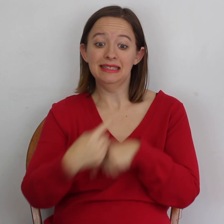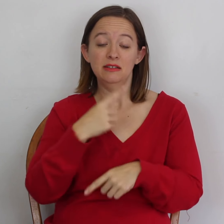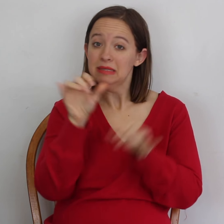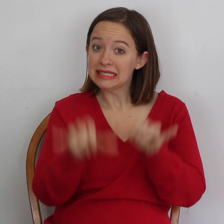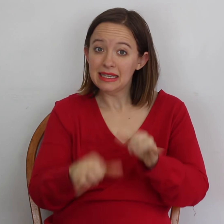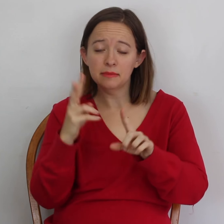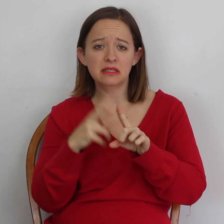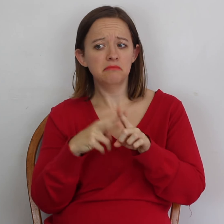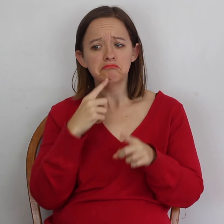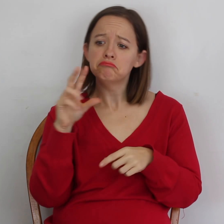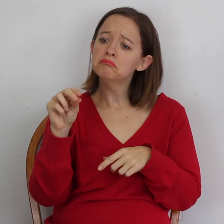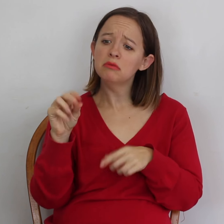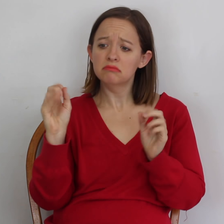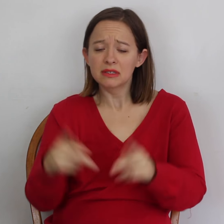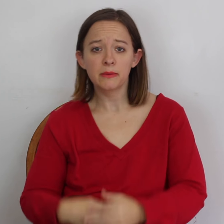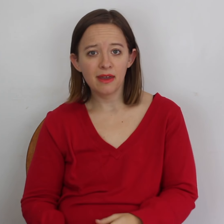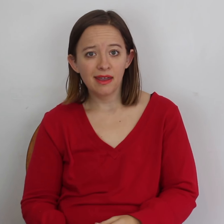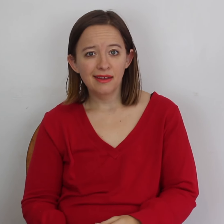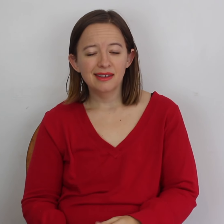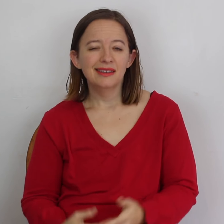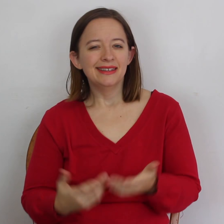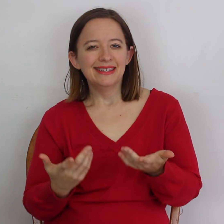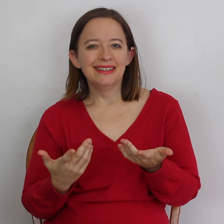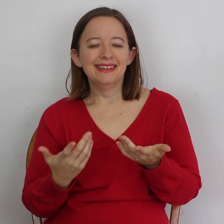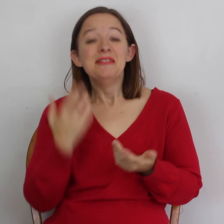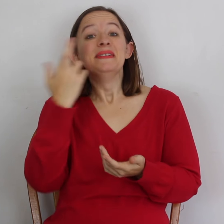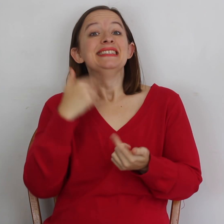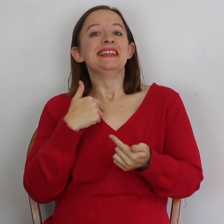and they say something you don't like, you need to interpret it. Regardless, that's your job.